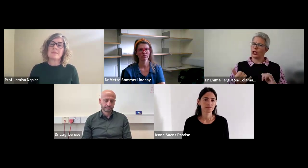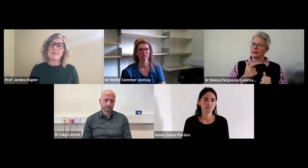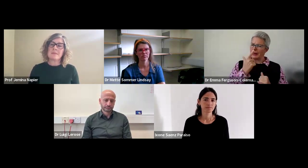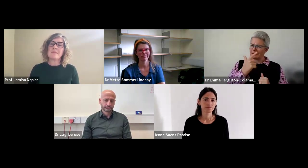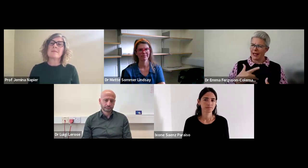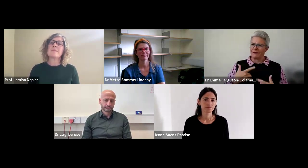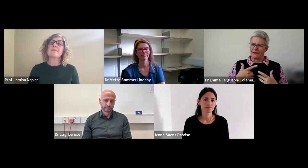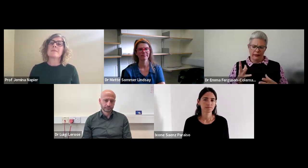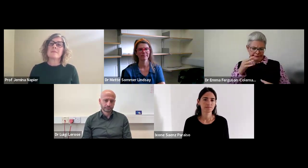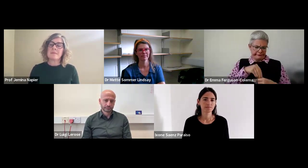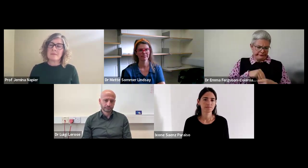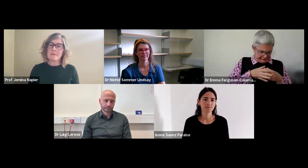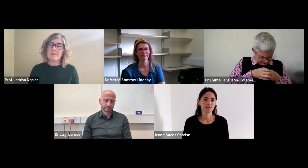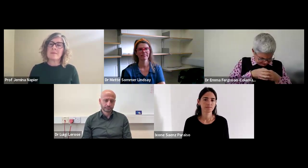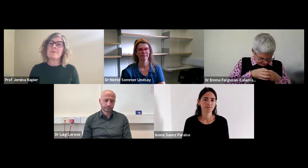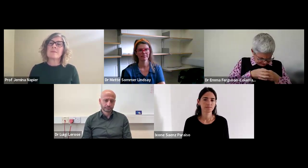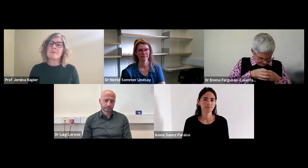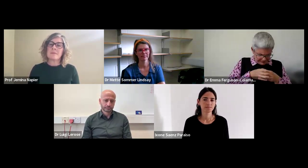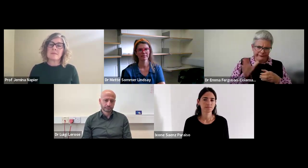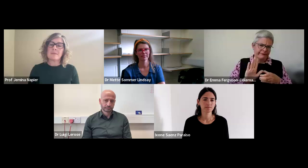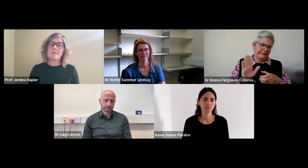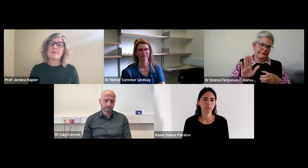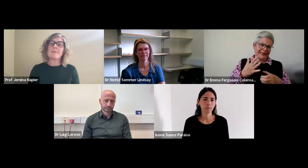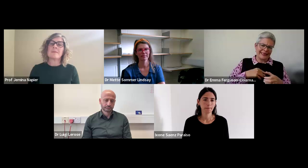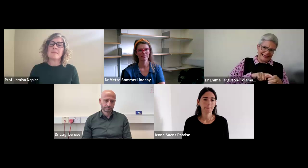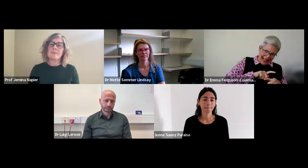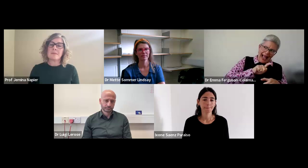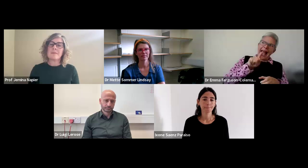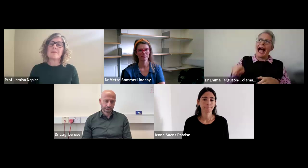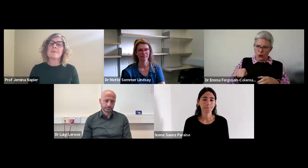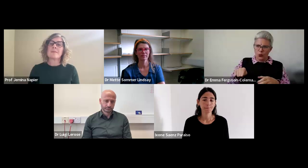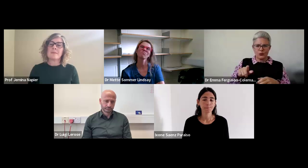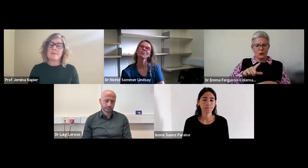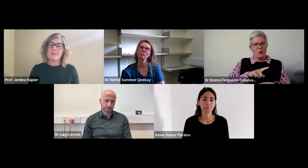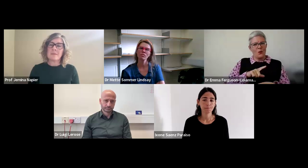What's happening outside. And sometimes when you are in your research, you can be quite inward